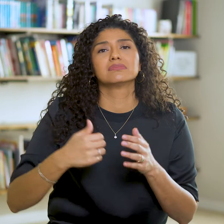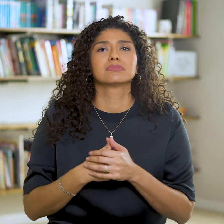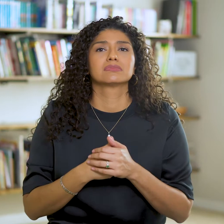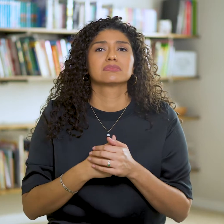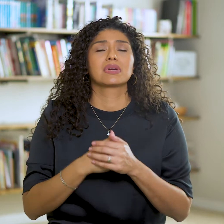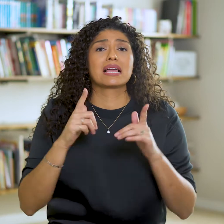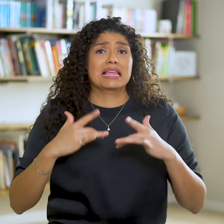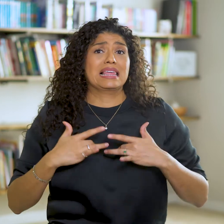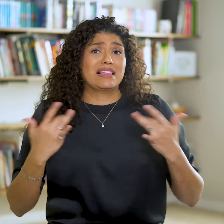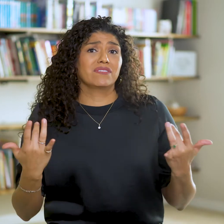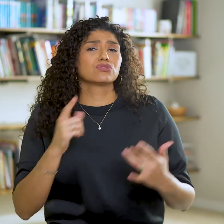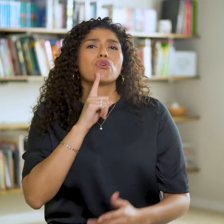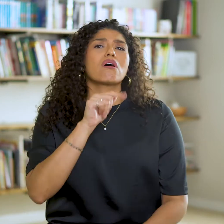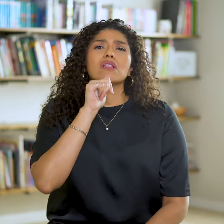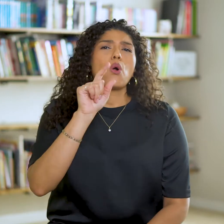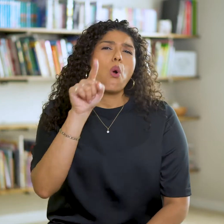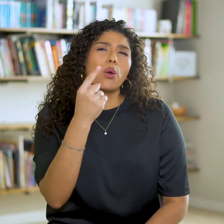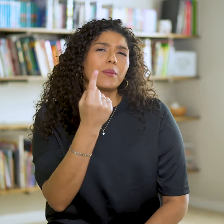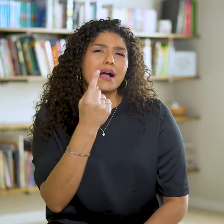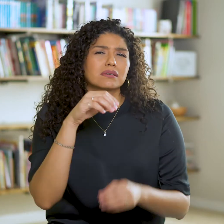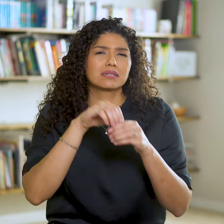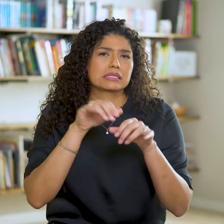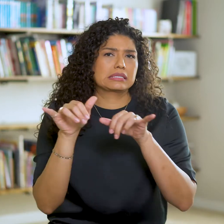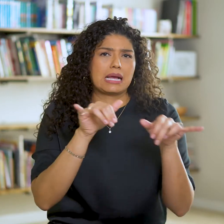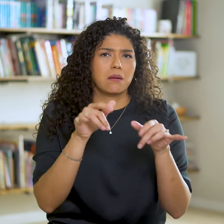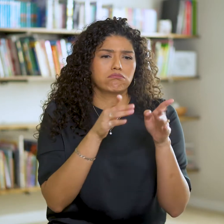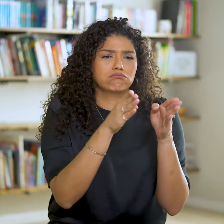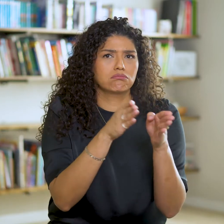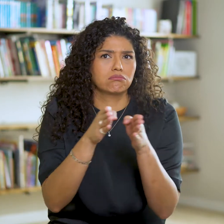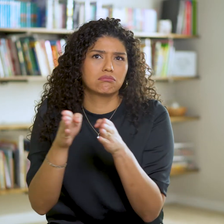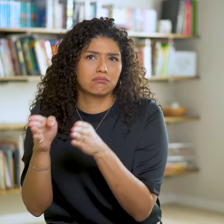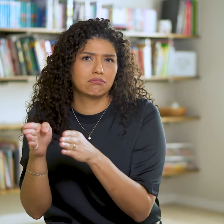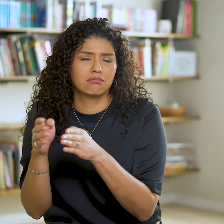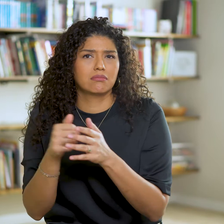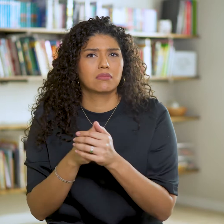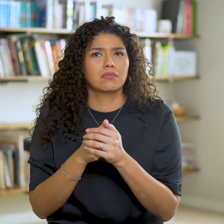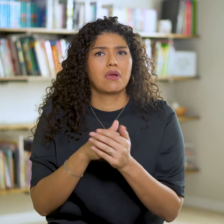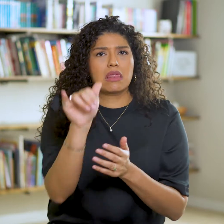events aren’t always in the same order